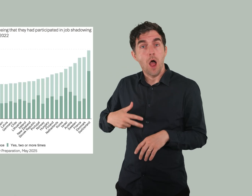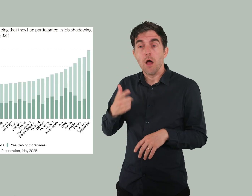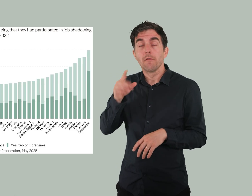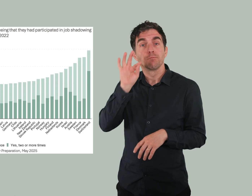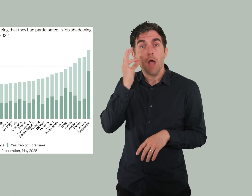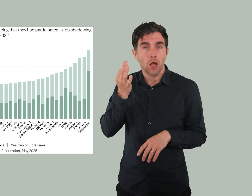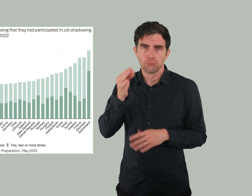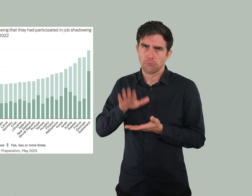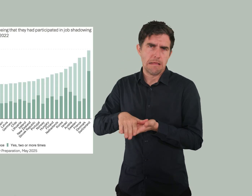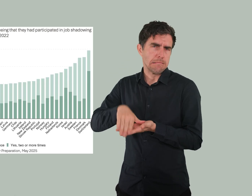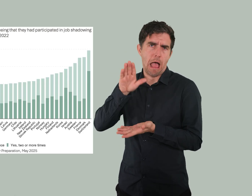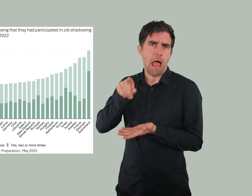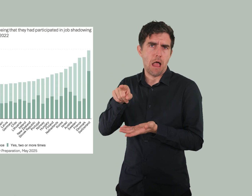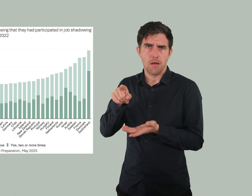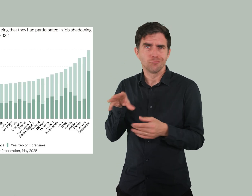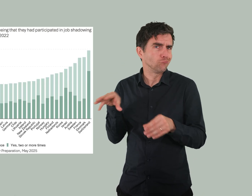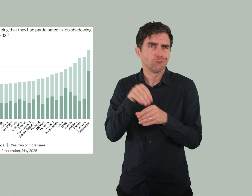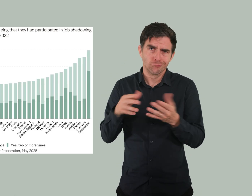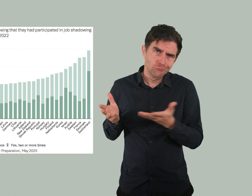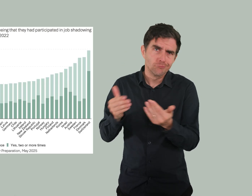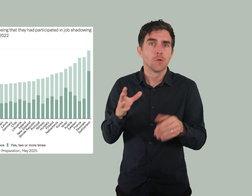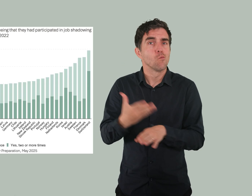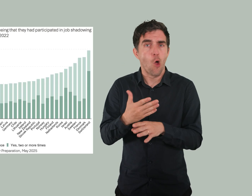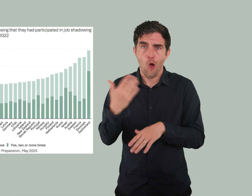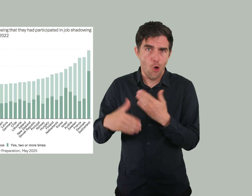Denmark and France also show high participation rates.